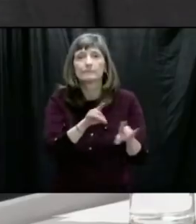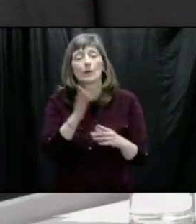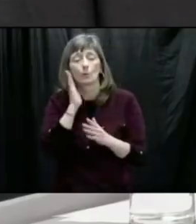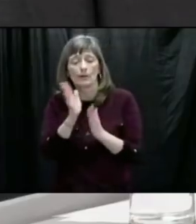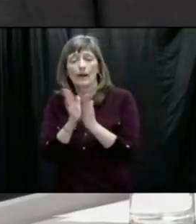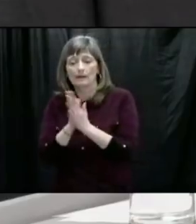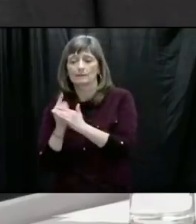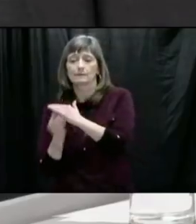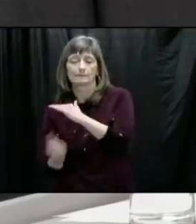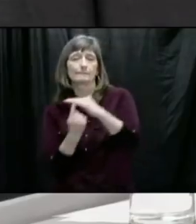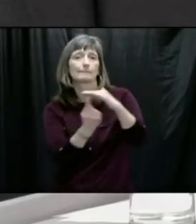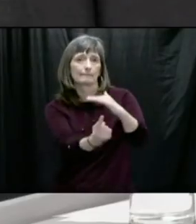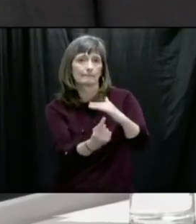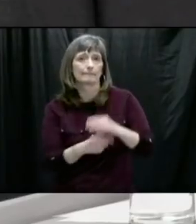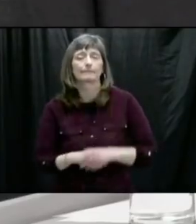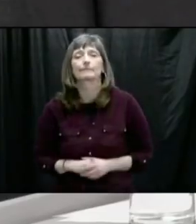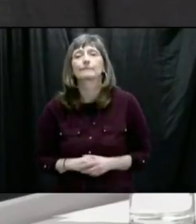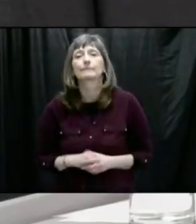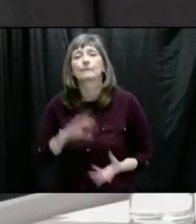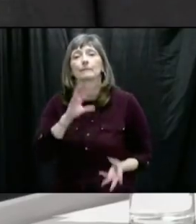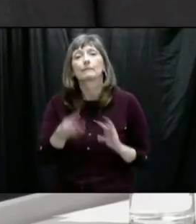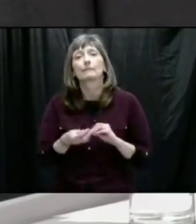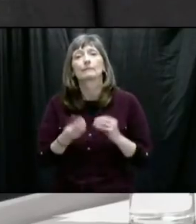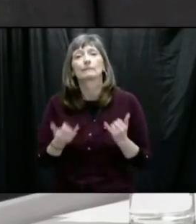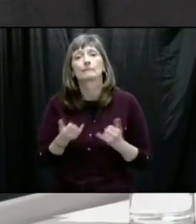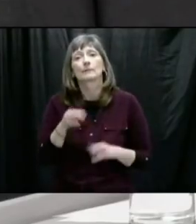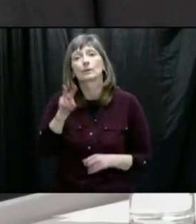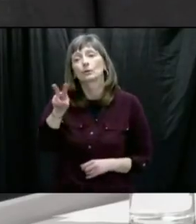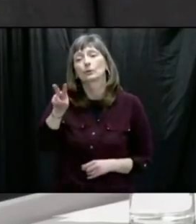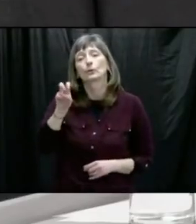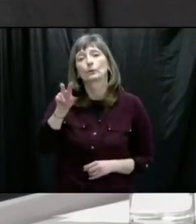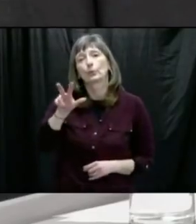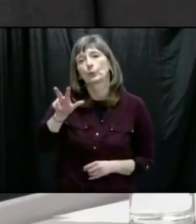CONSIDERED CLOSE CONTACT WILL BE ADVISED TO QUARANTINE.